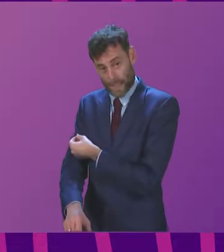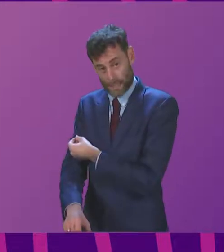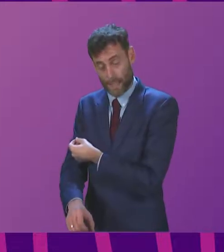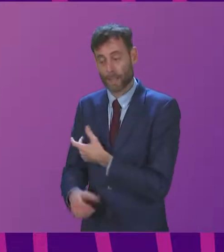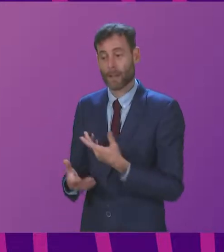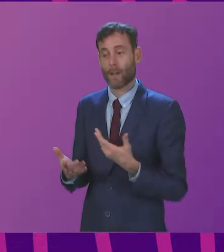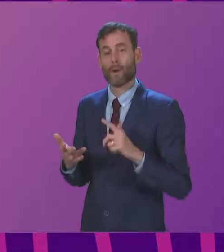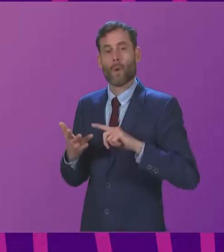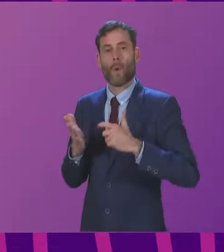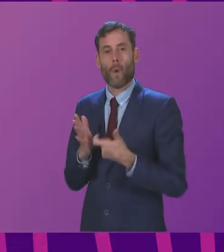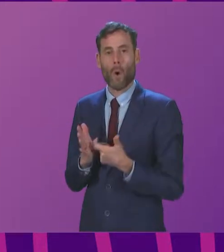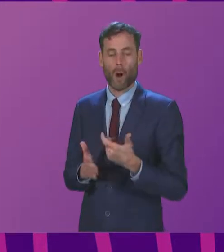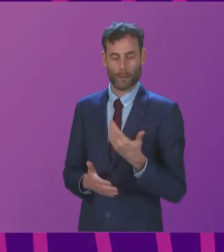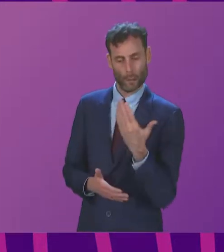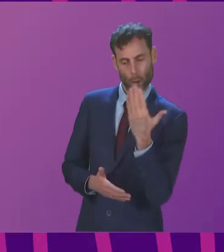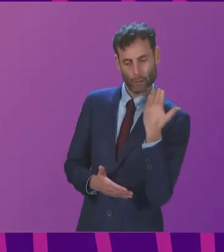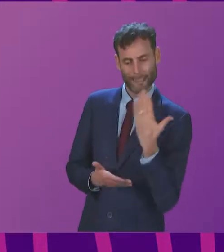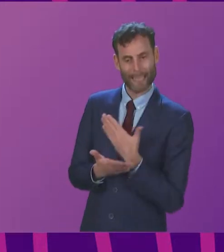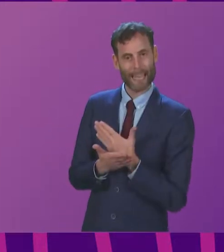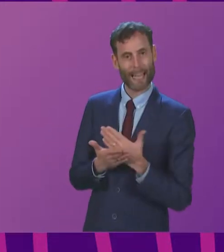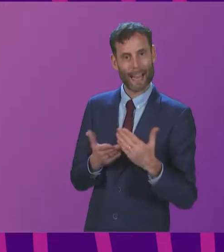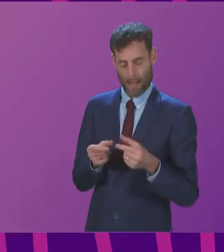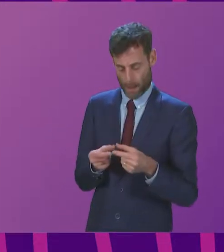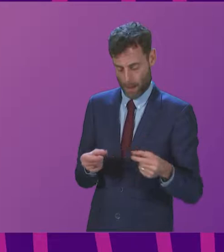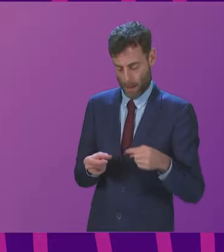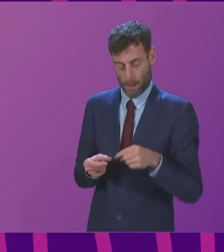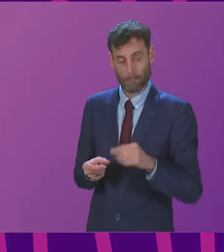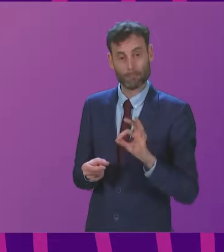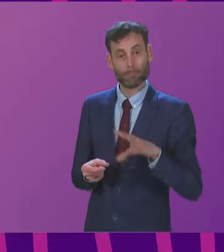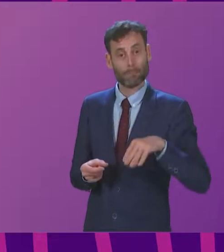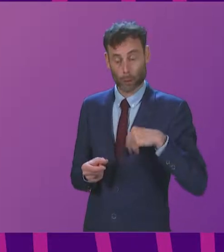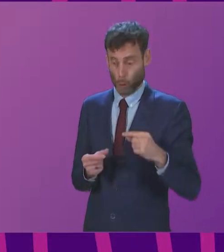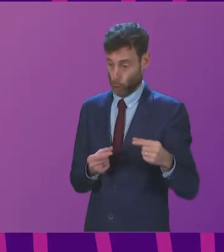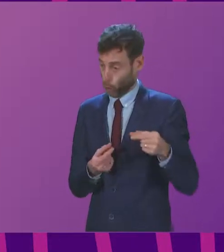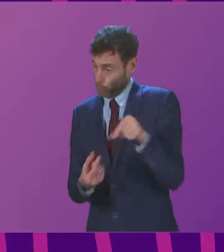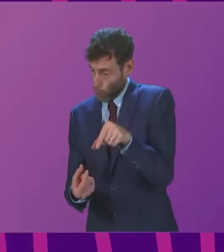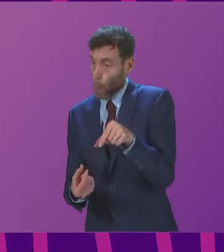or a recent negative lateral flow test result. When we launched the scheme, one of its primary